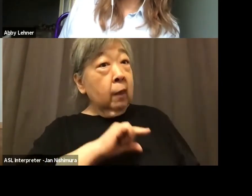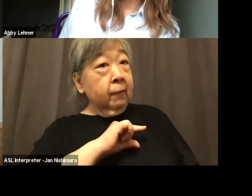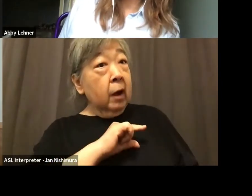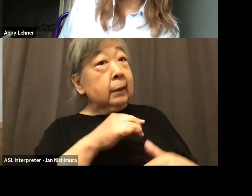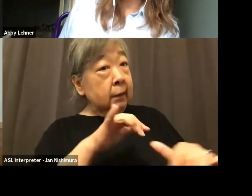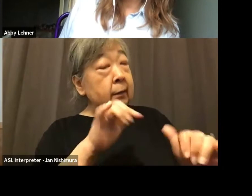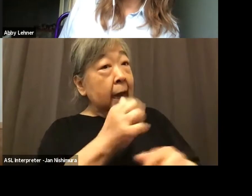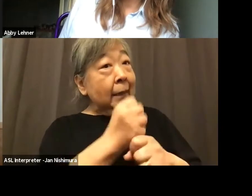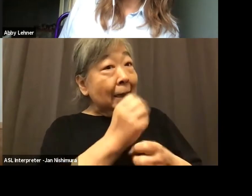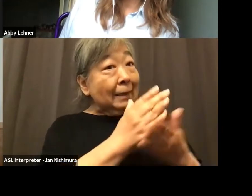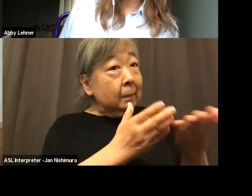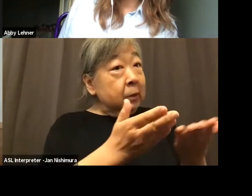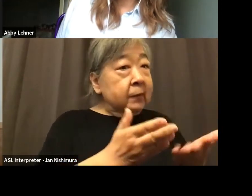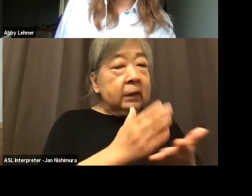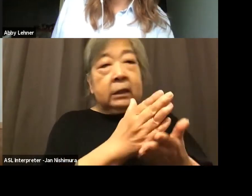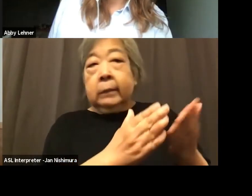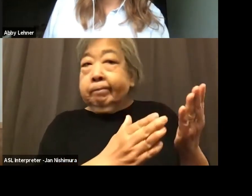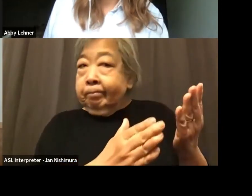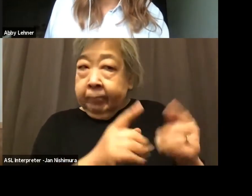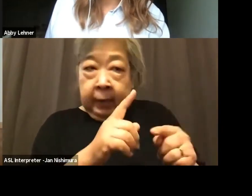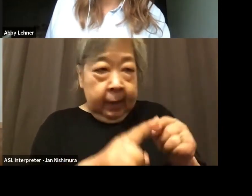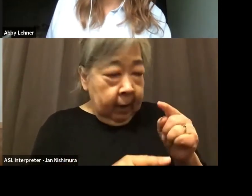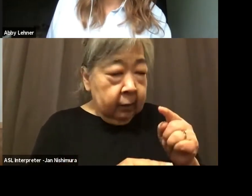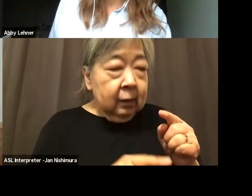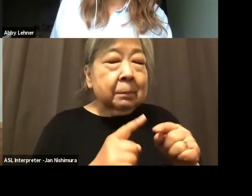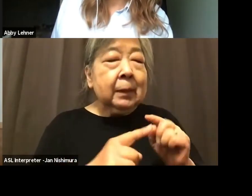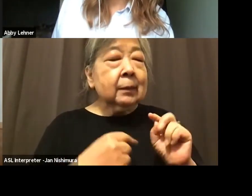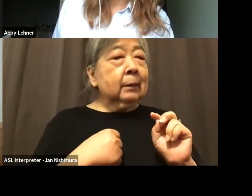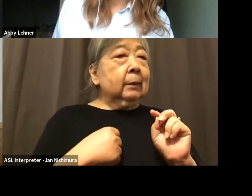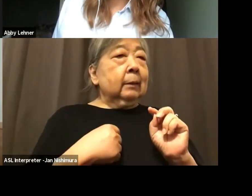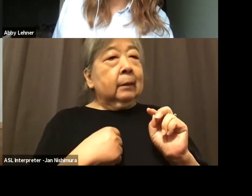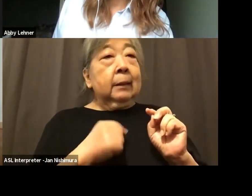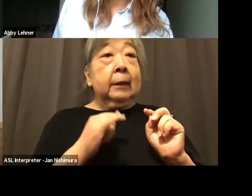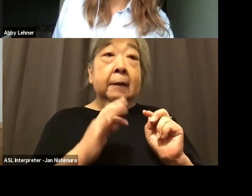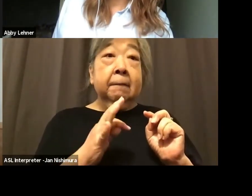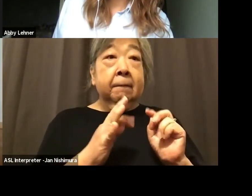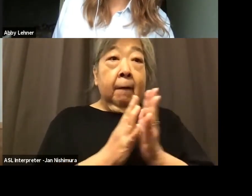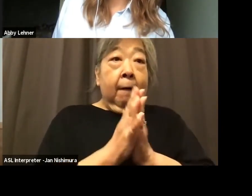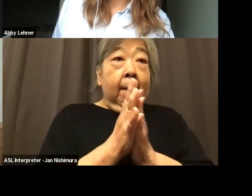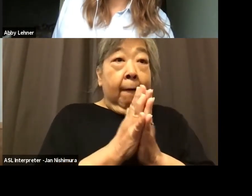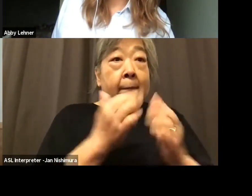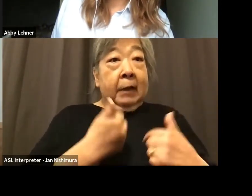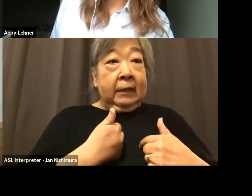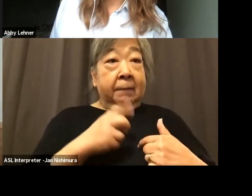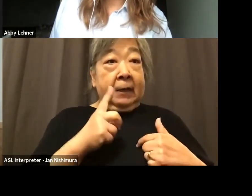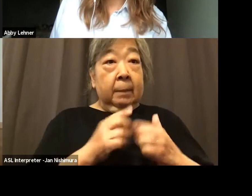the risk across the board is that you get into your first job earning $40,000 or $50,000 a